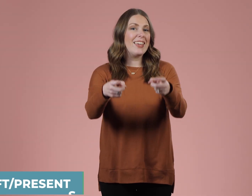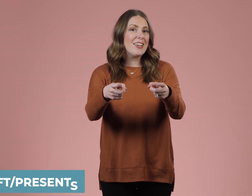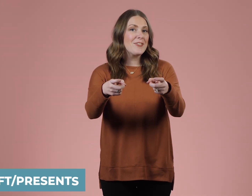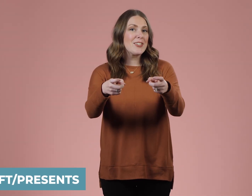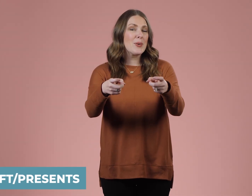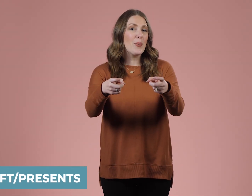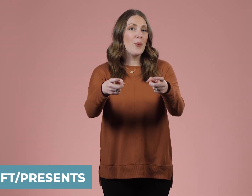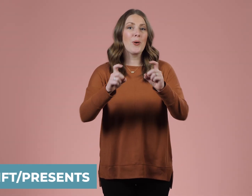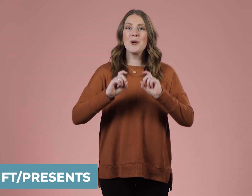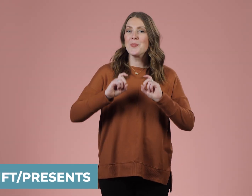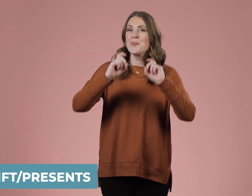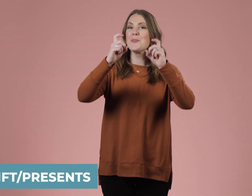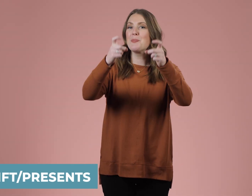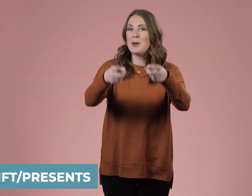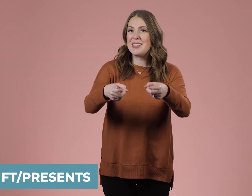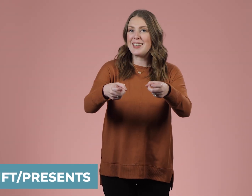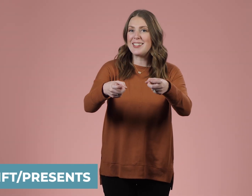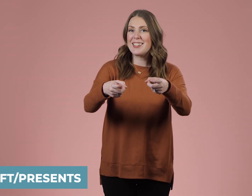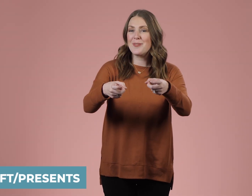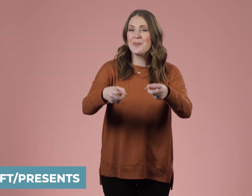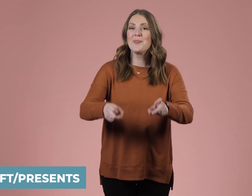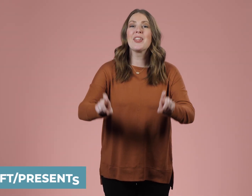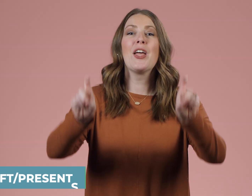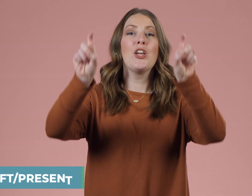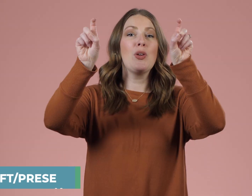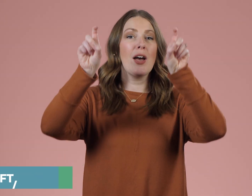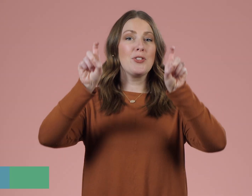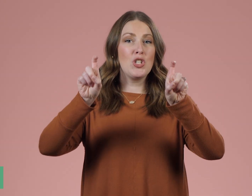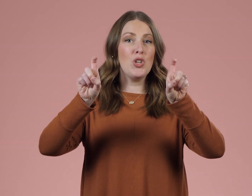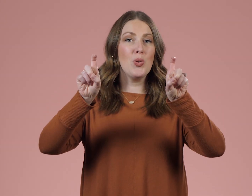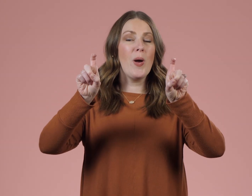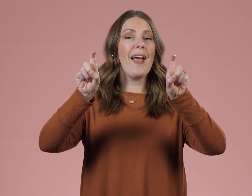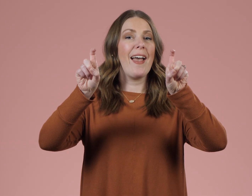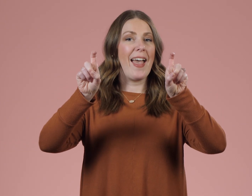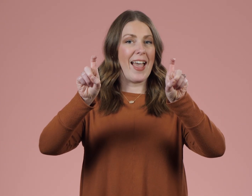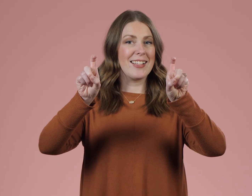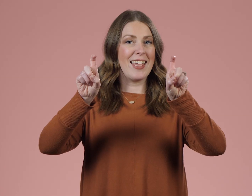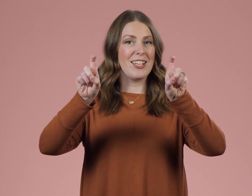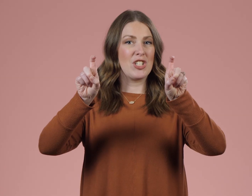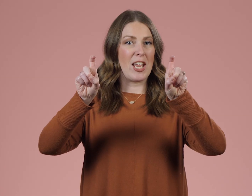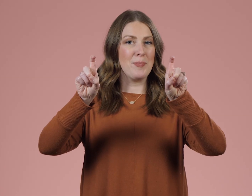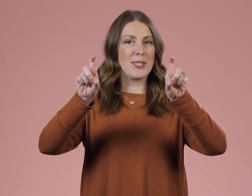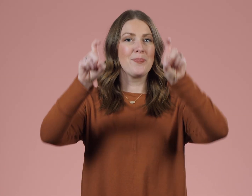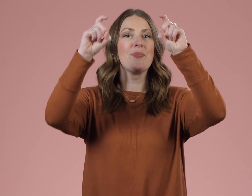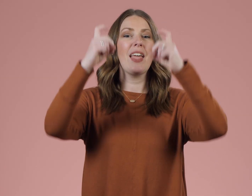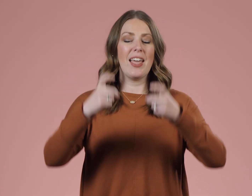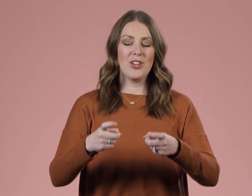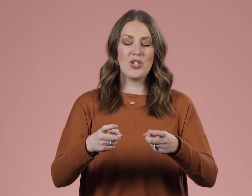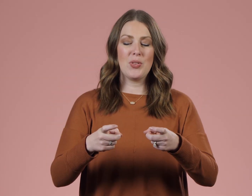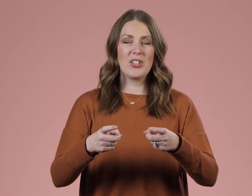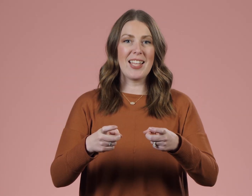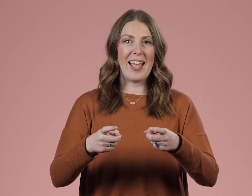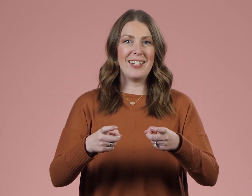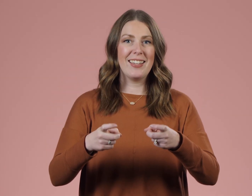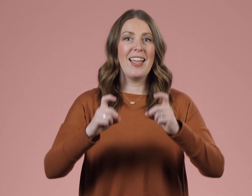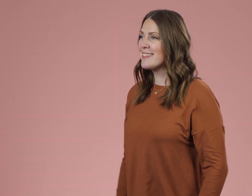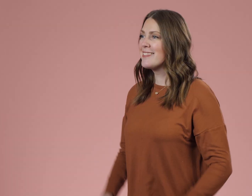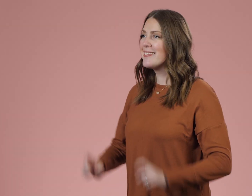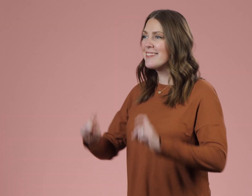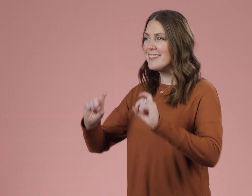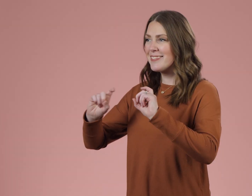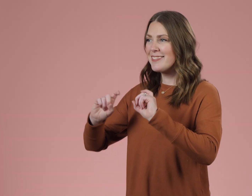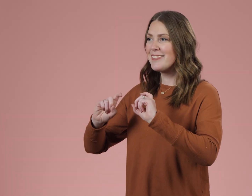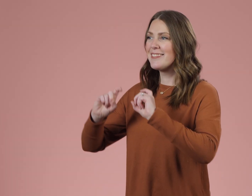'Gift or presents', you have two 'X' hand shapes and they're to their side and it's like you're